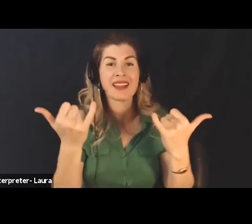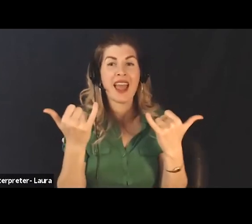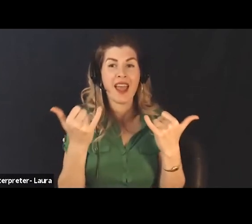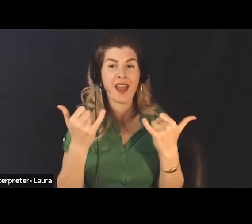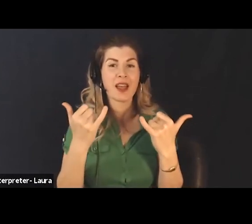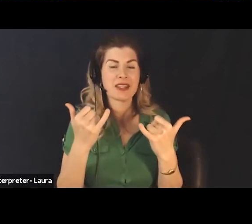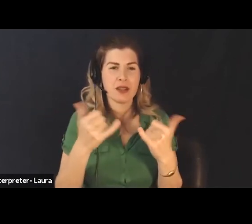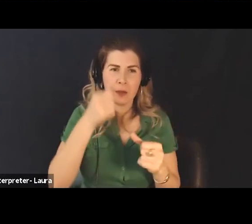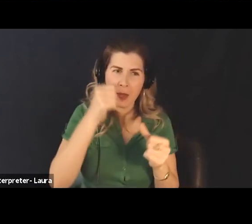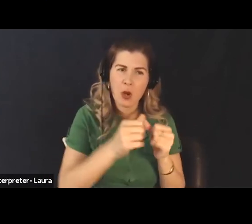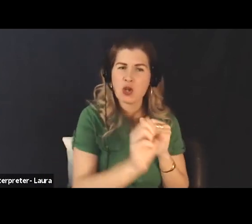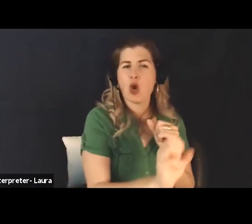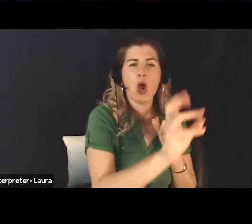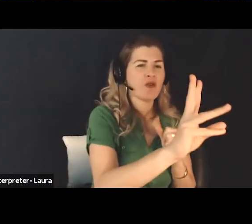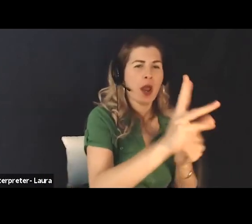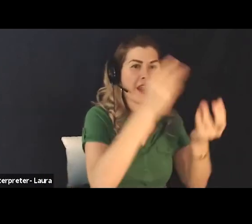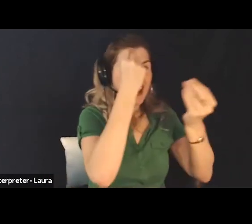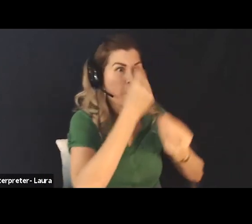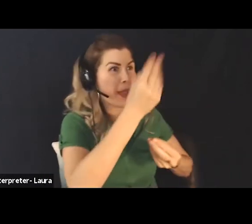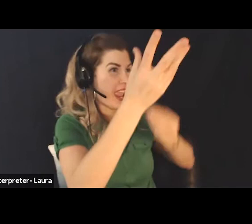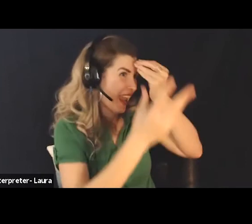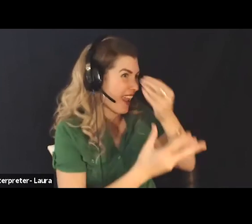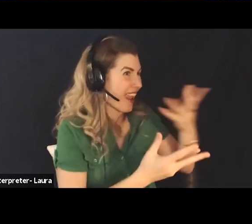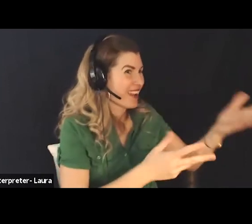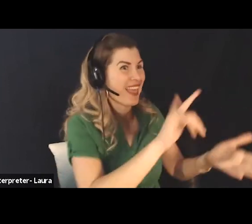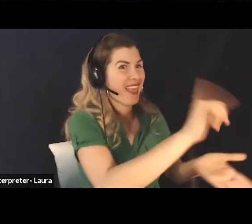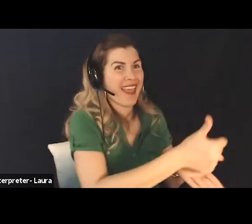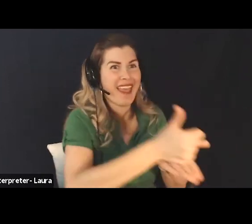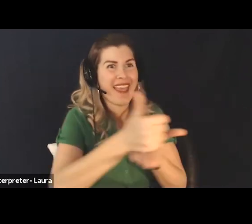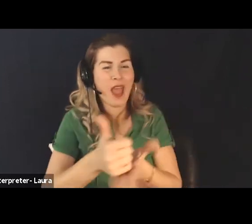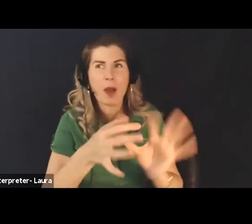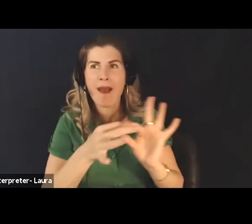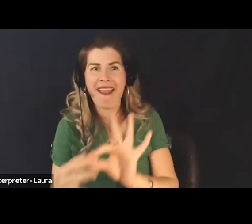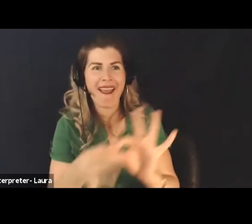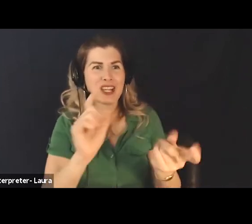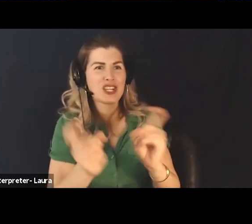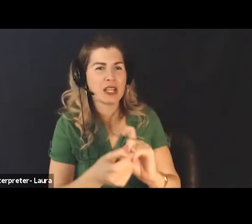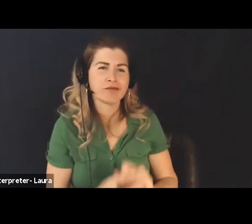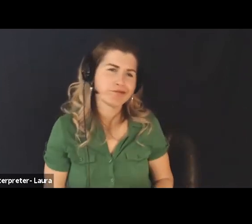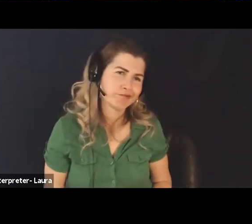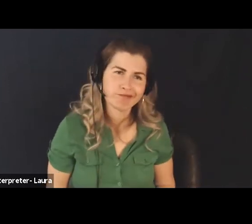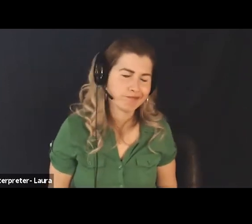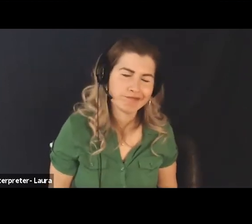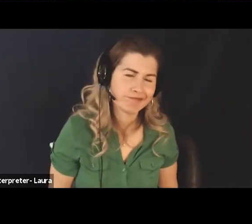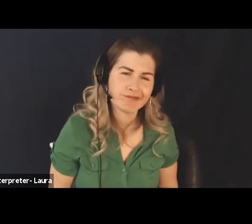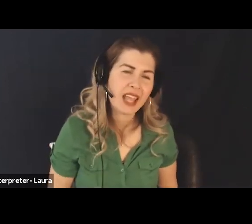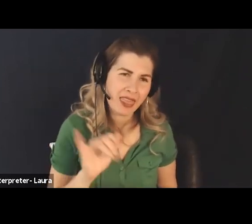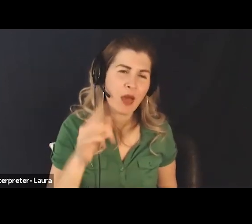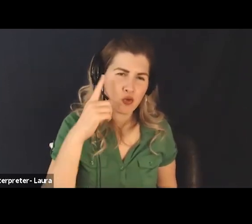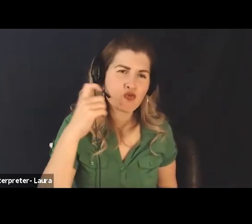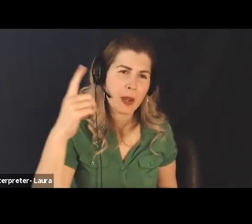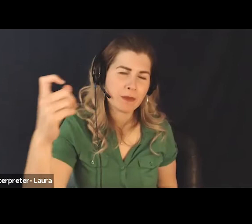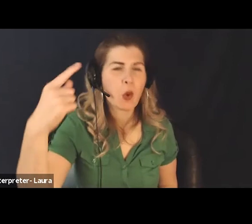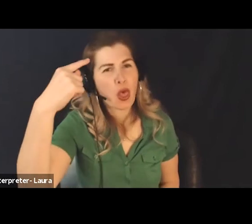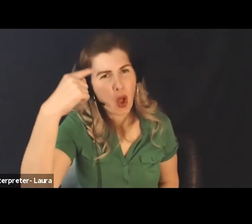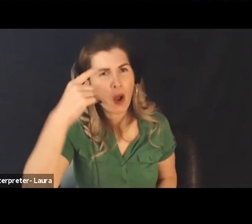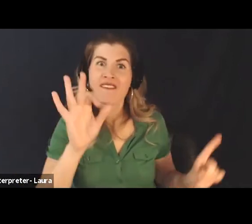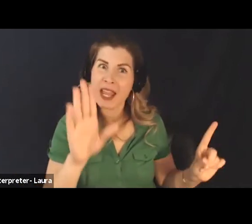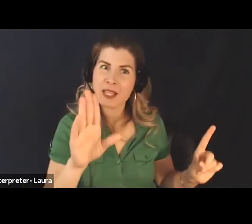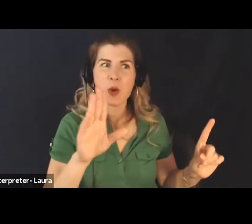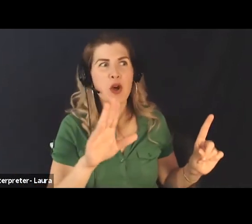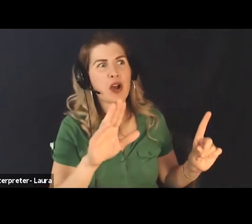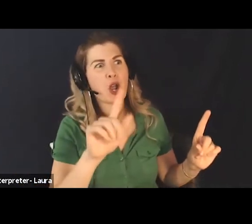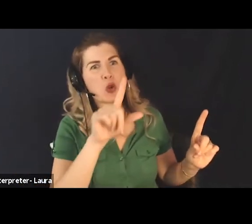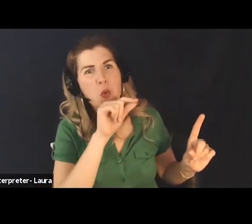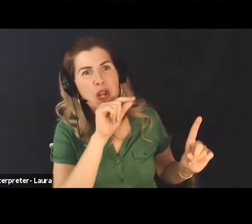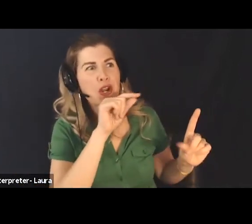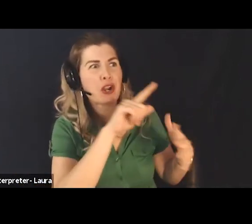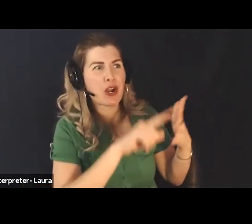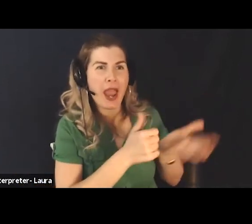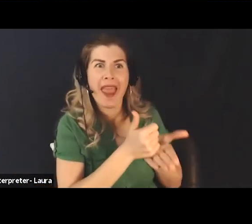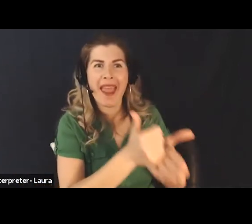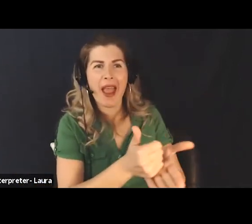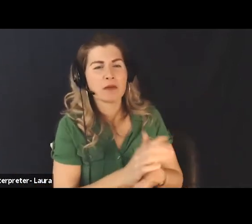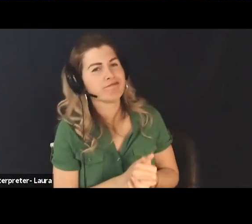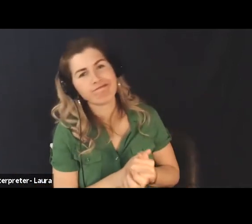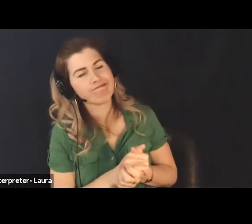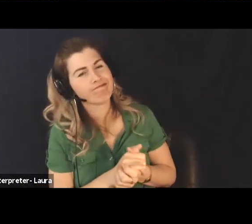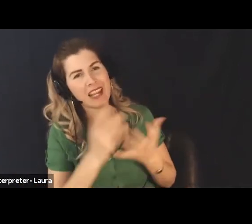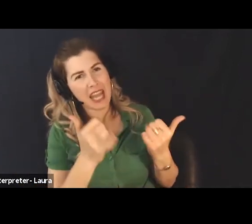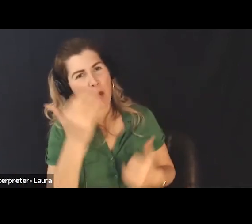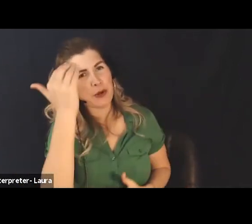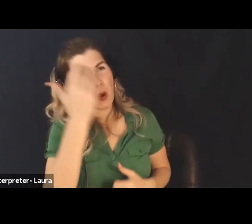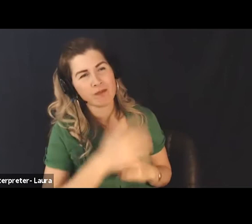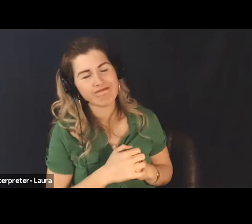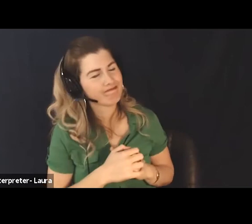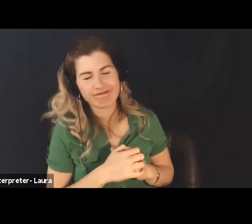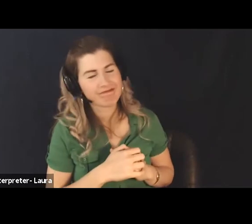Moving forward, we've given up hope as software and information sharing will spontaneously generate a coordinated strategy for change. Those were dreams that many had for Facebook blogs and Twitter that many individuals sharing online could enable the